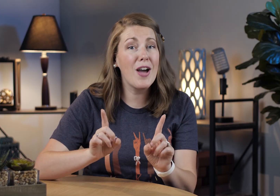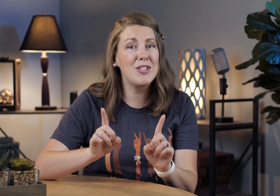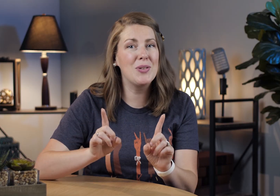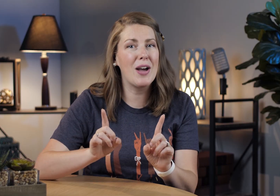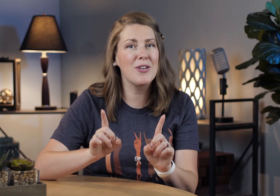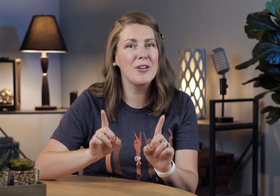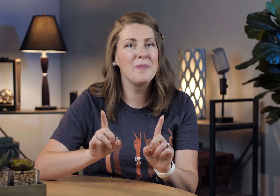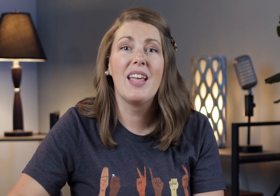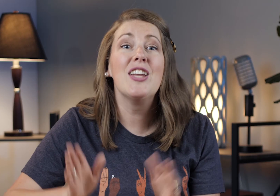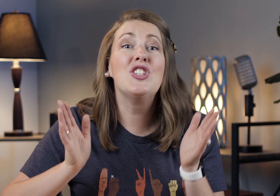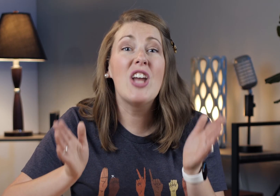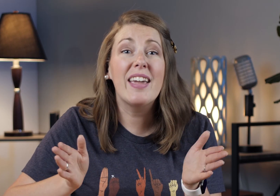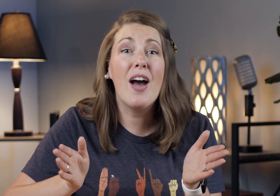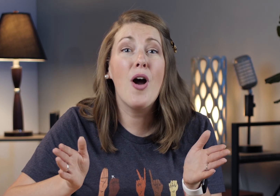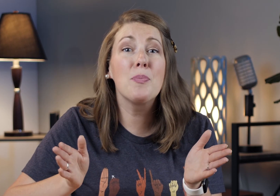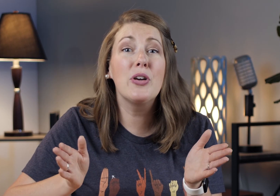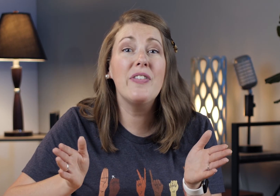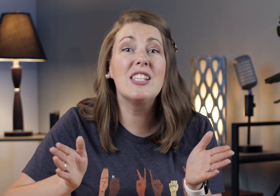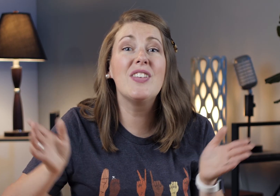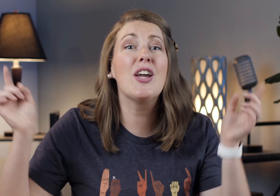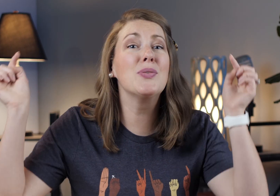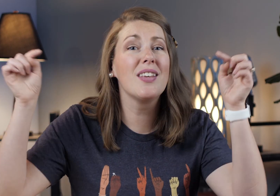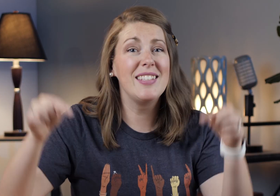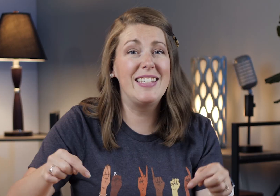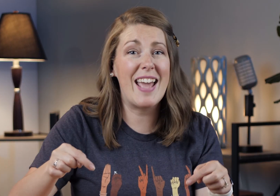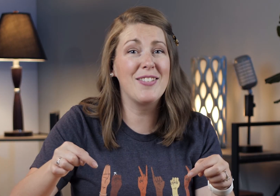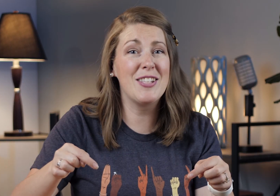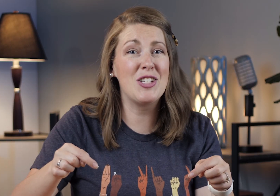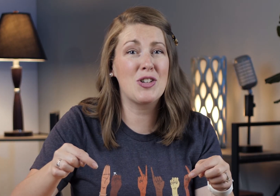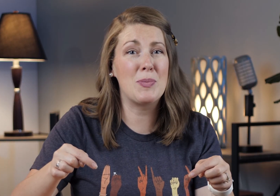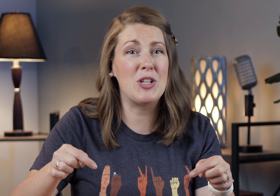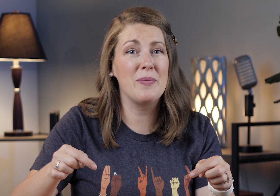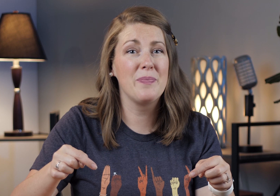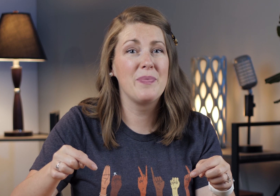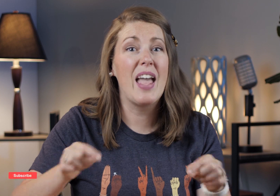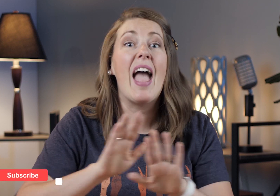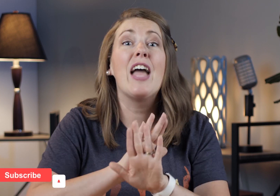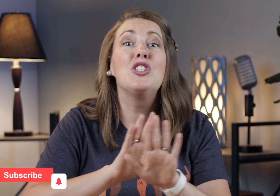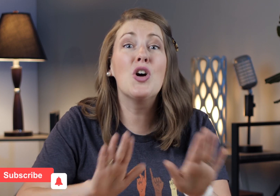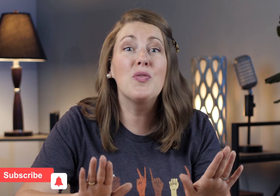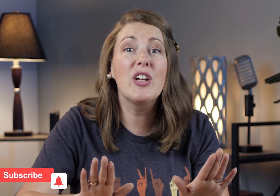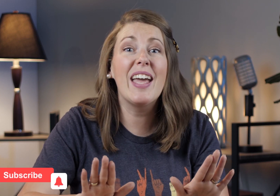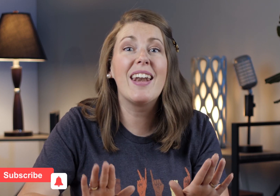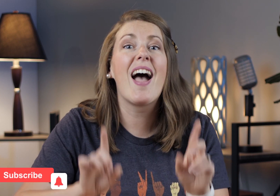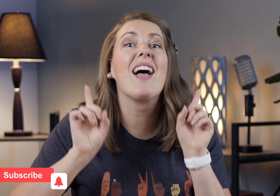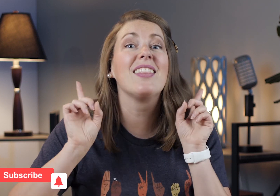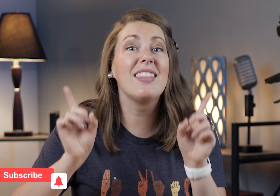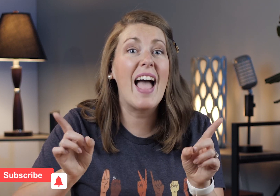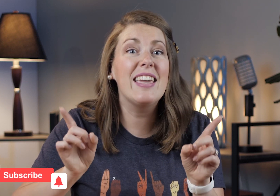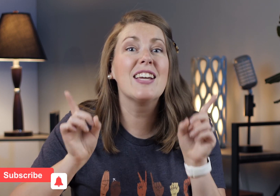got you covered. Check out our previous videos down in the description and don't forget like,